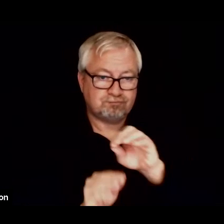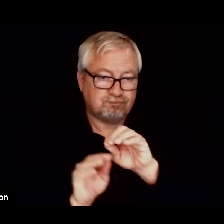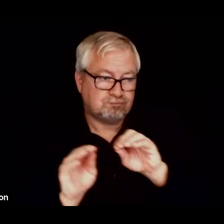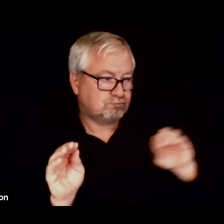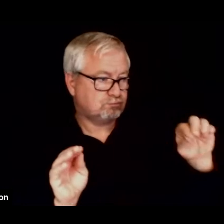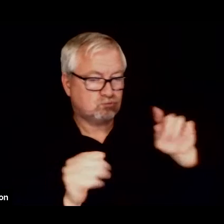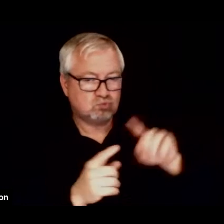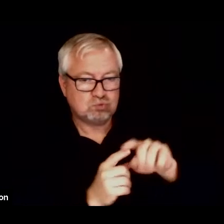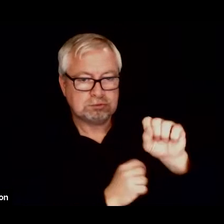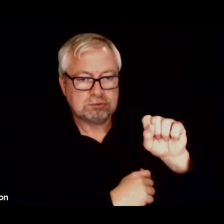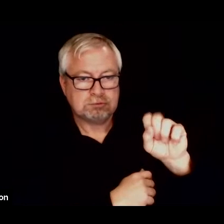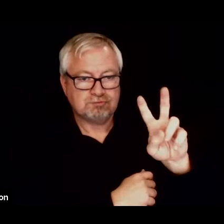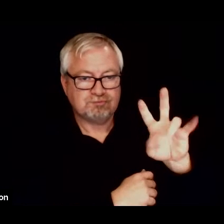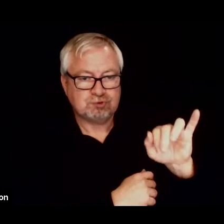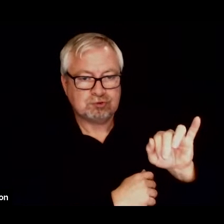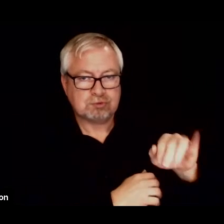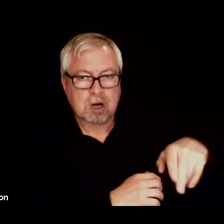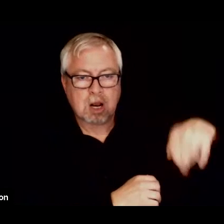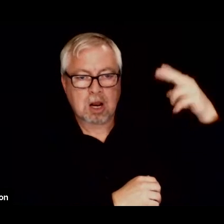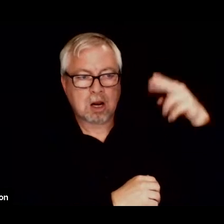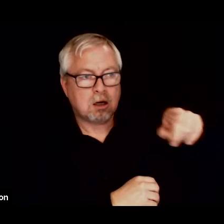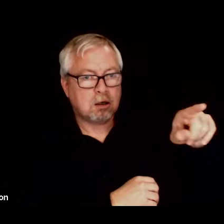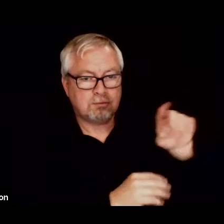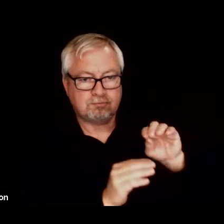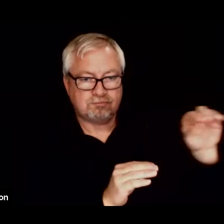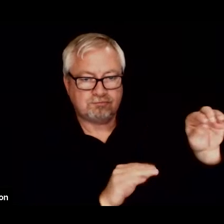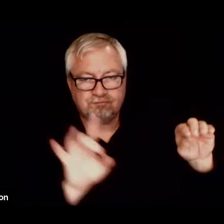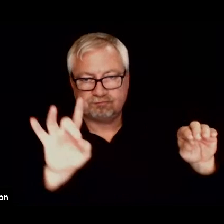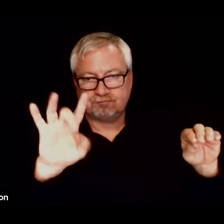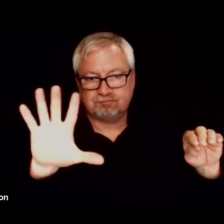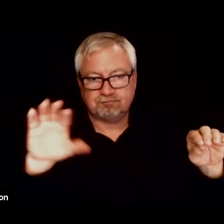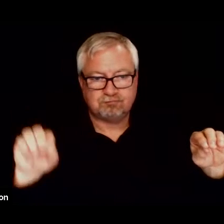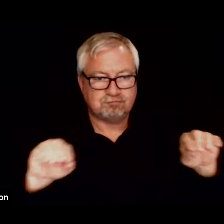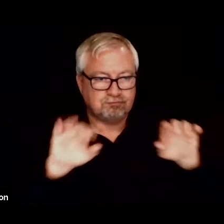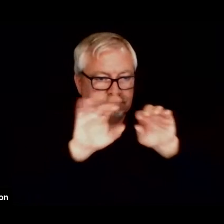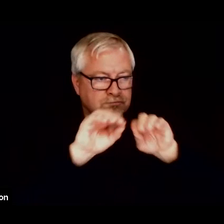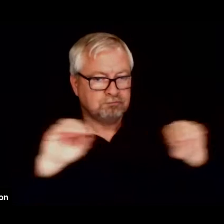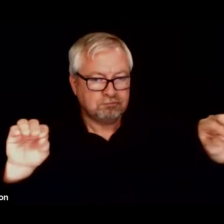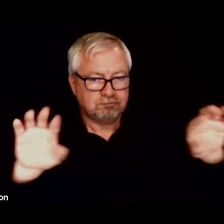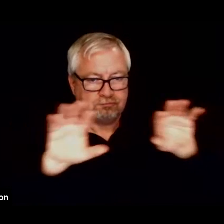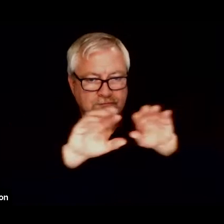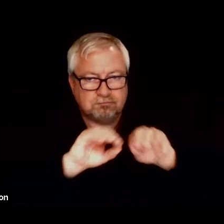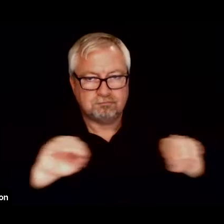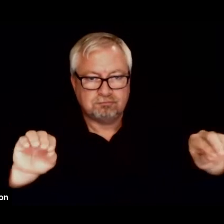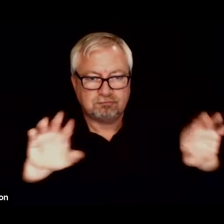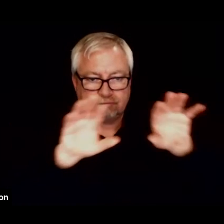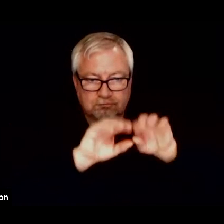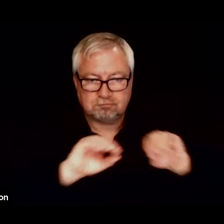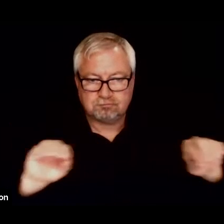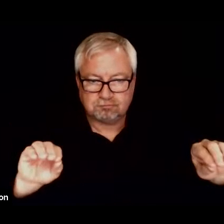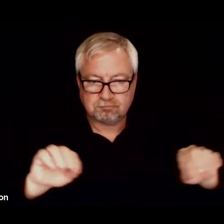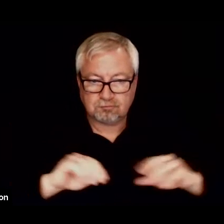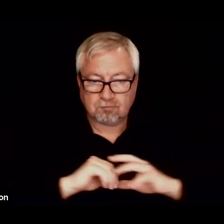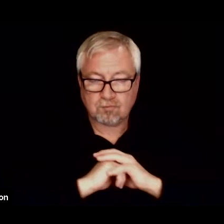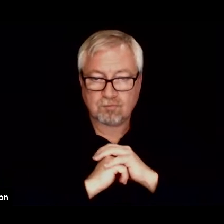that were considered more vulnerable now when the group talks about this they acknowledge that in